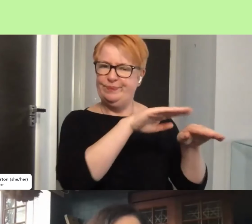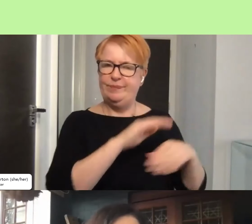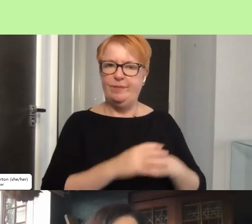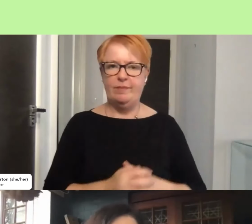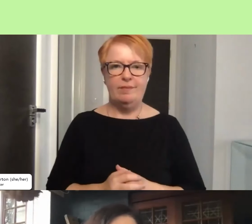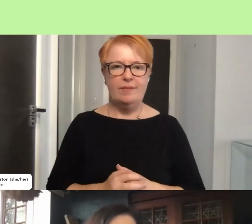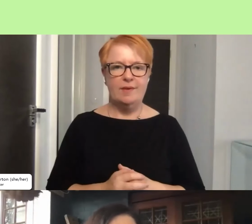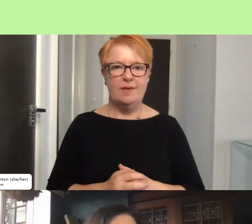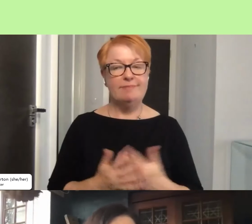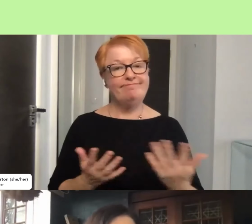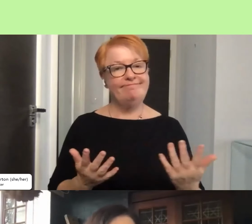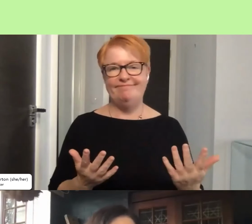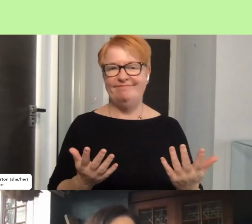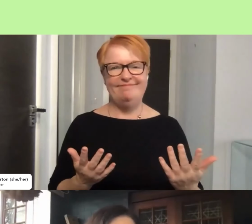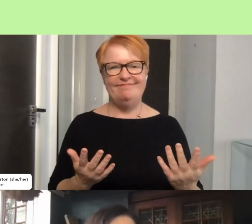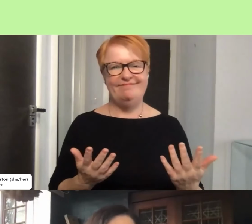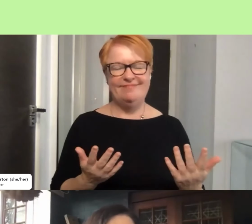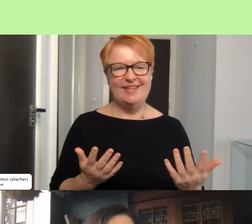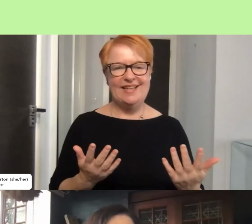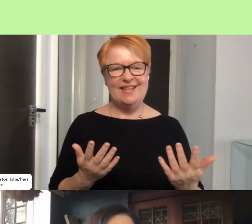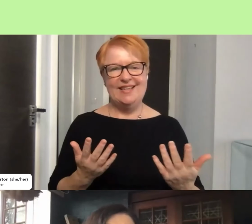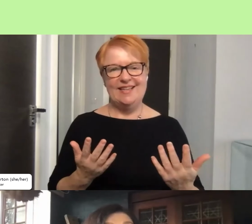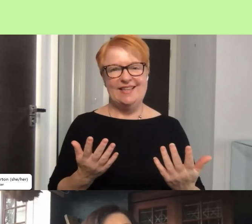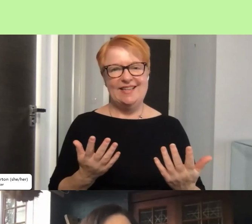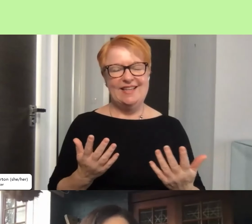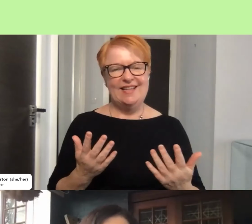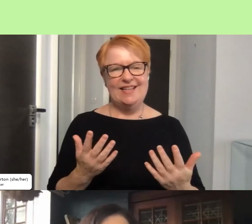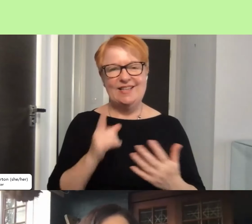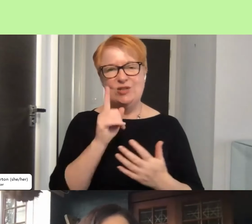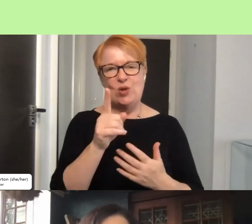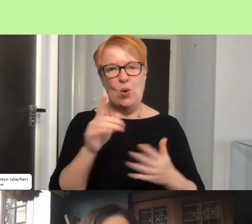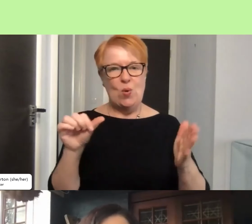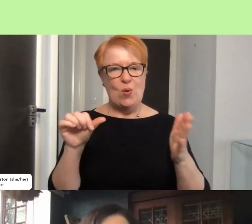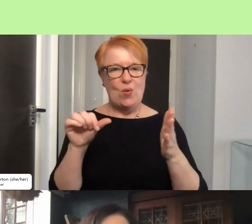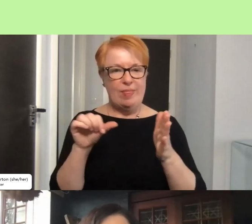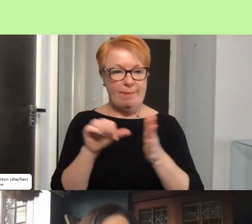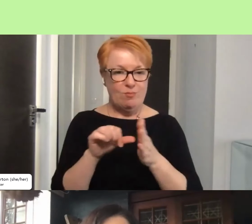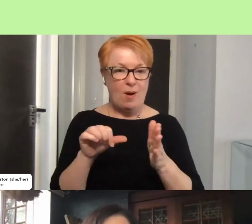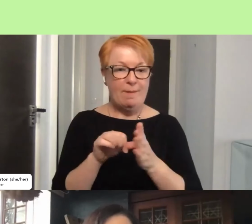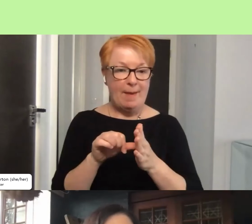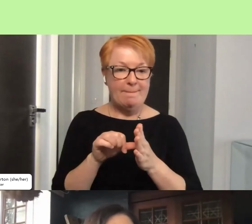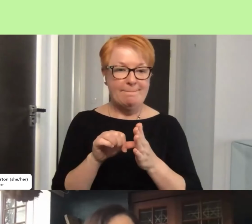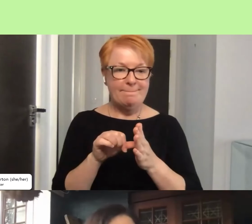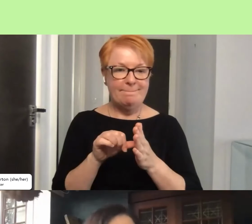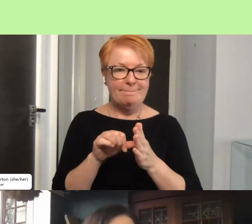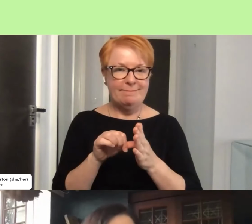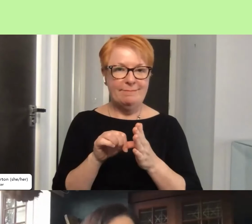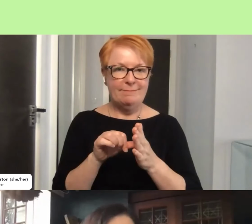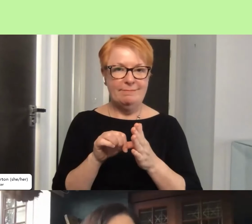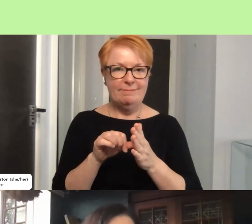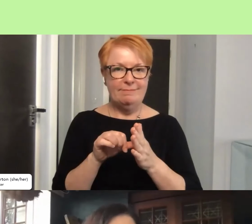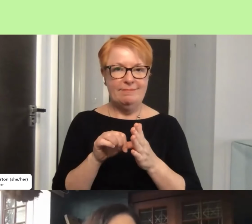And so that that puts the problem squarely, I'm not with them as the voiceless,